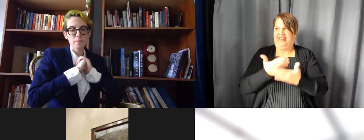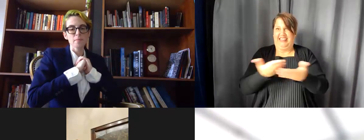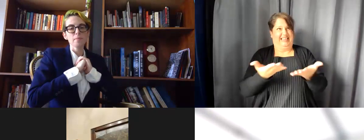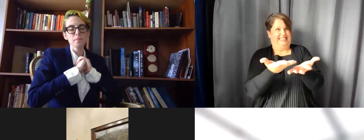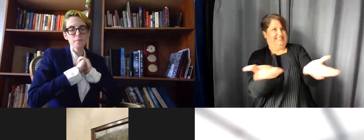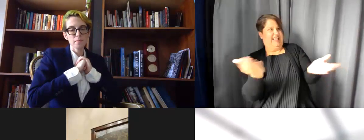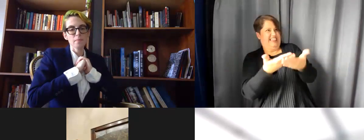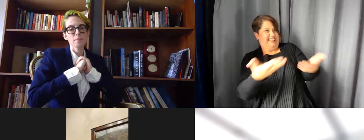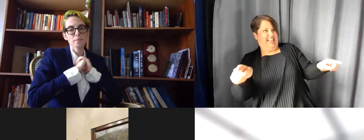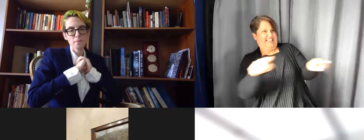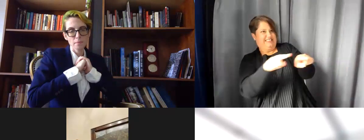Jordan Radford: Don't feel sorry for us.